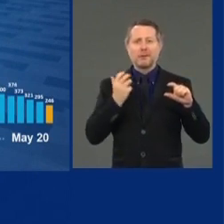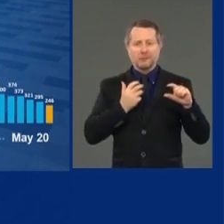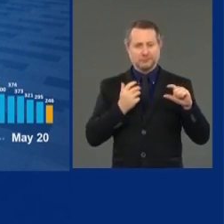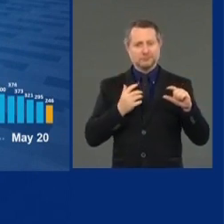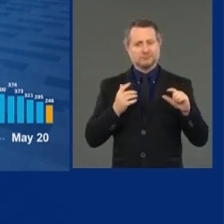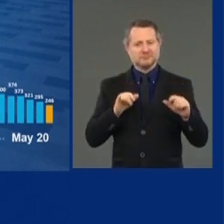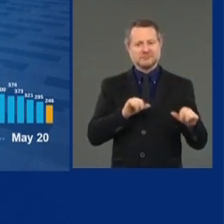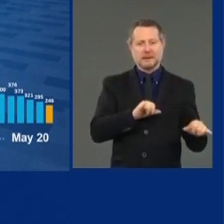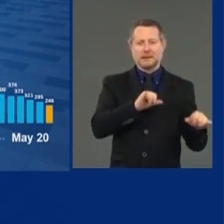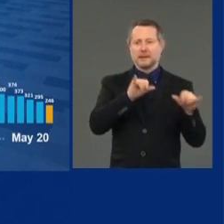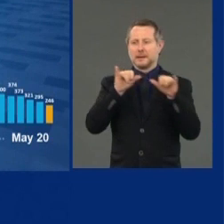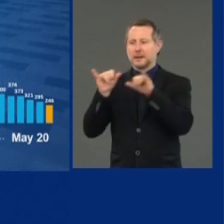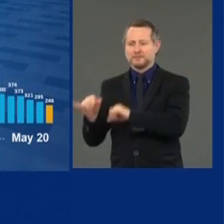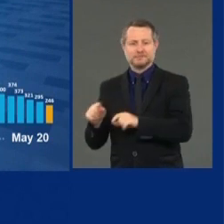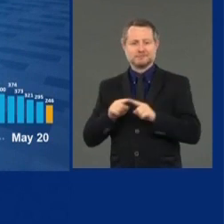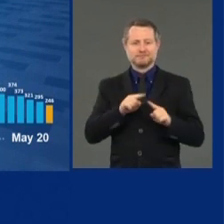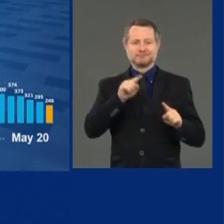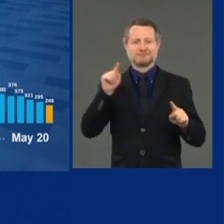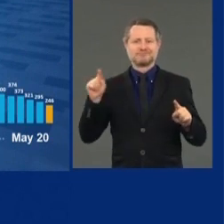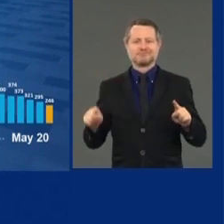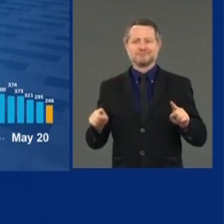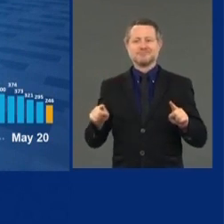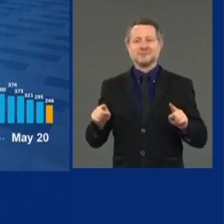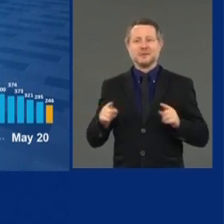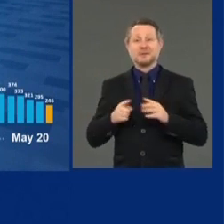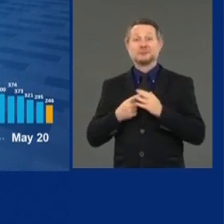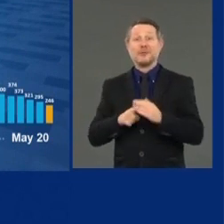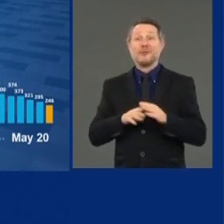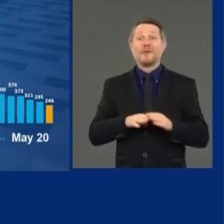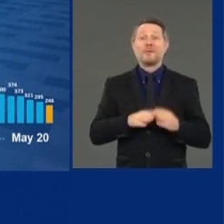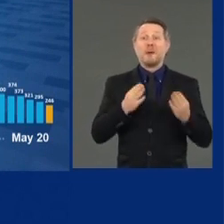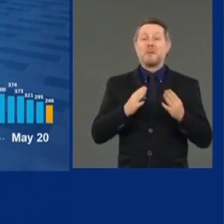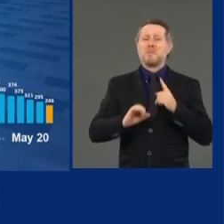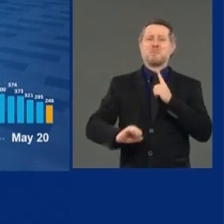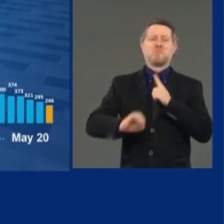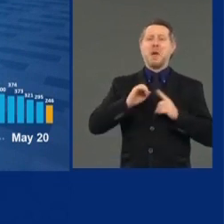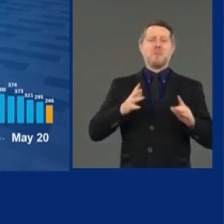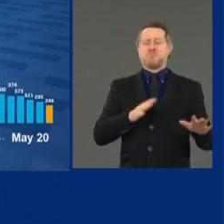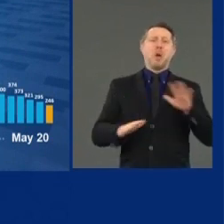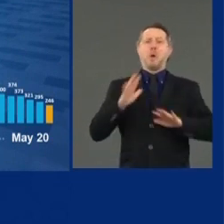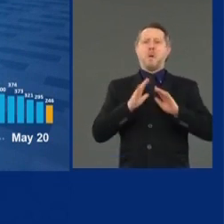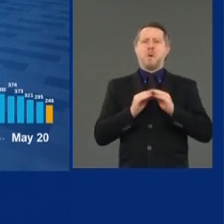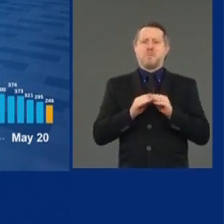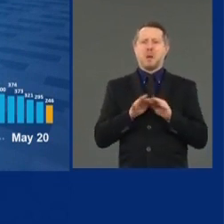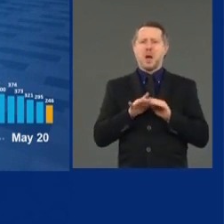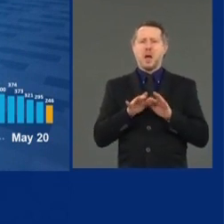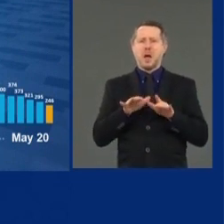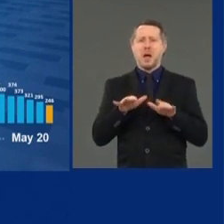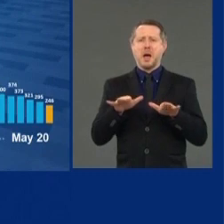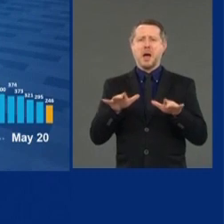SO WE'RE BACK TO A POINT EARLIER